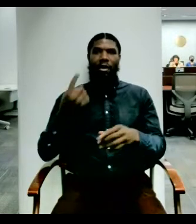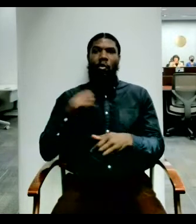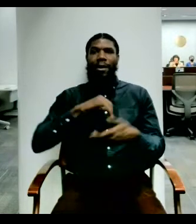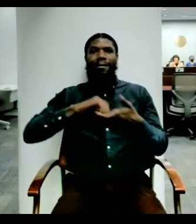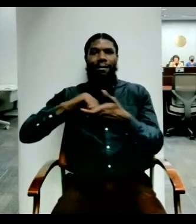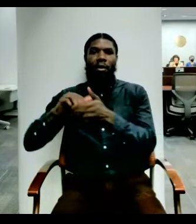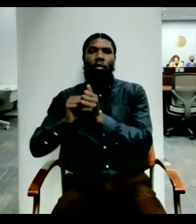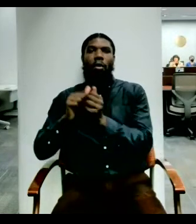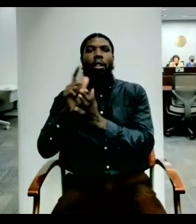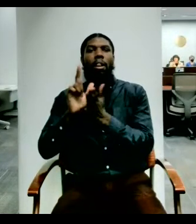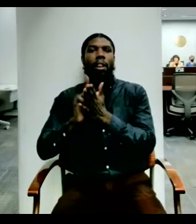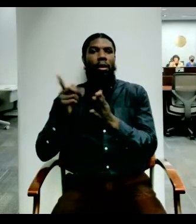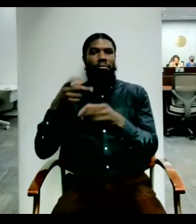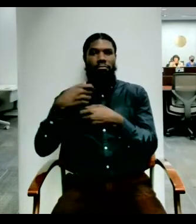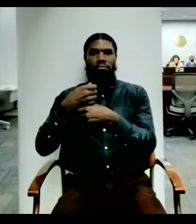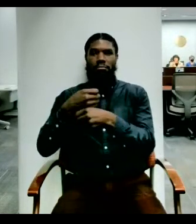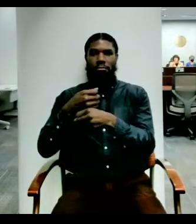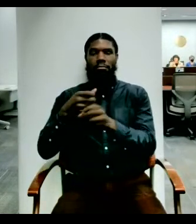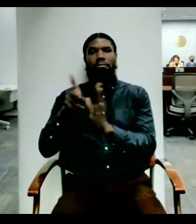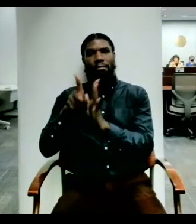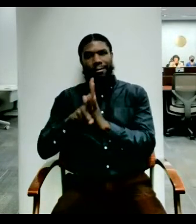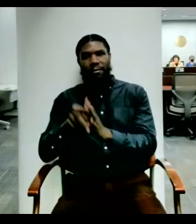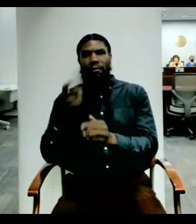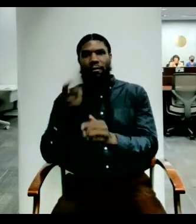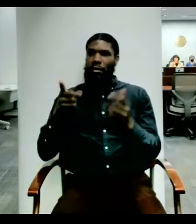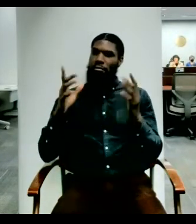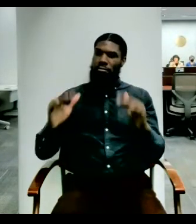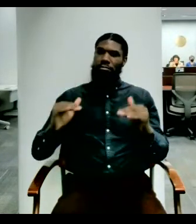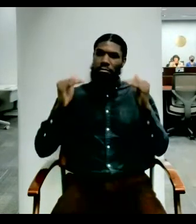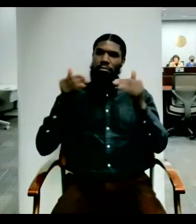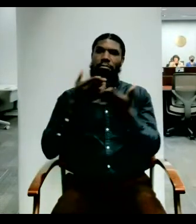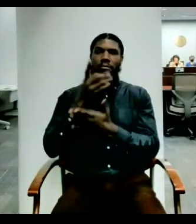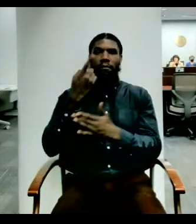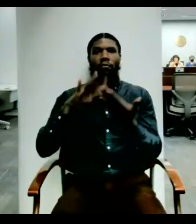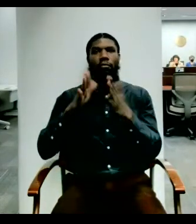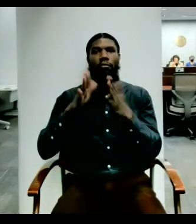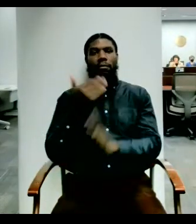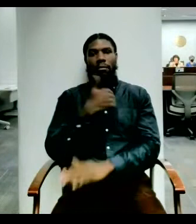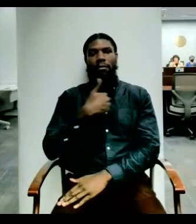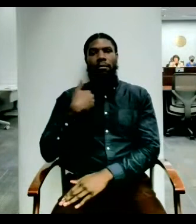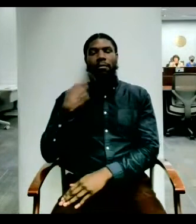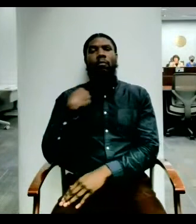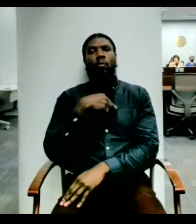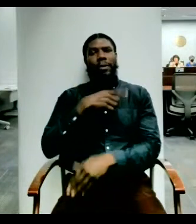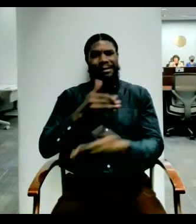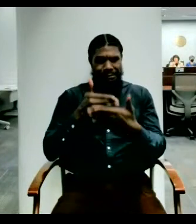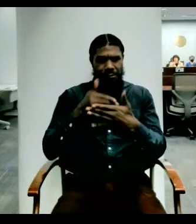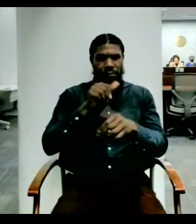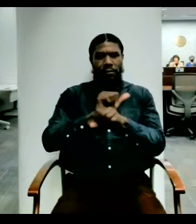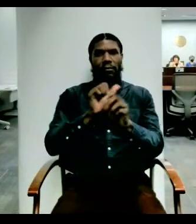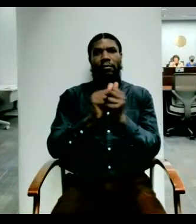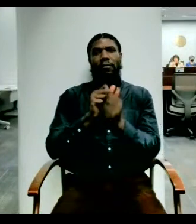civil rights of our community members. In that vein we work closely with staff of the U.S. attorney's office, California Department